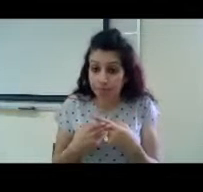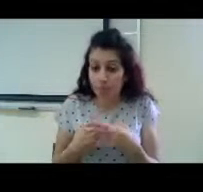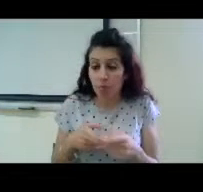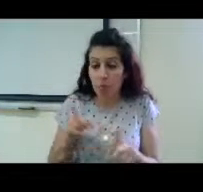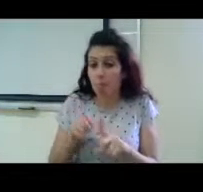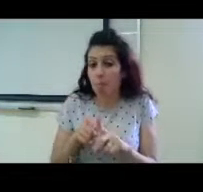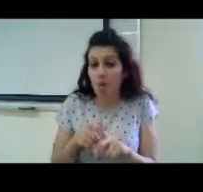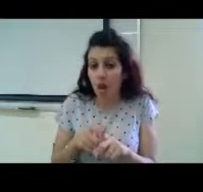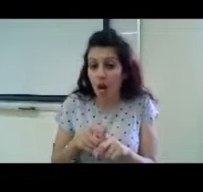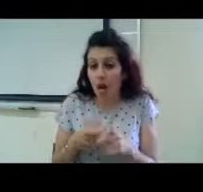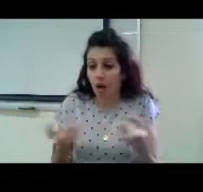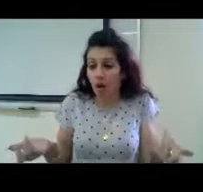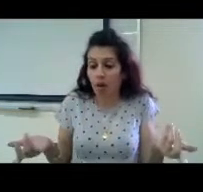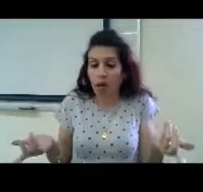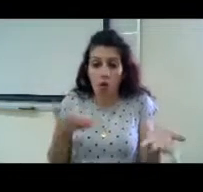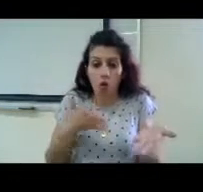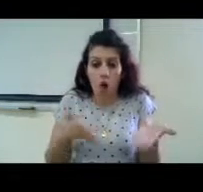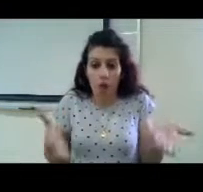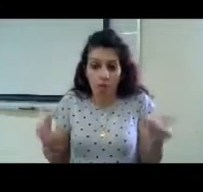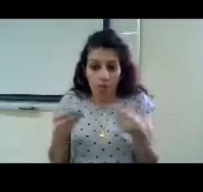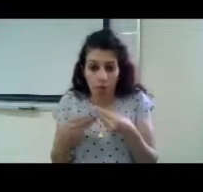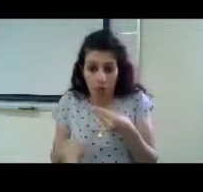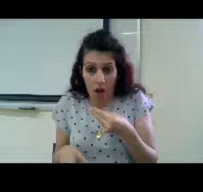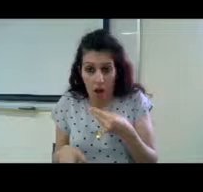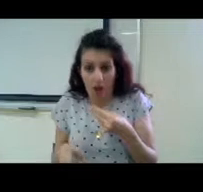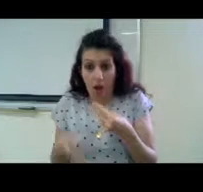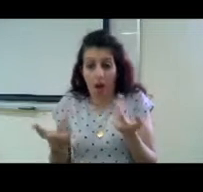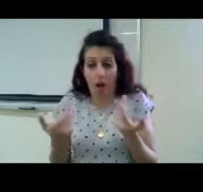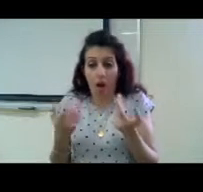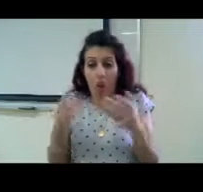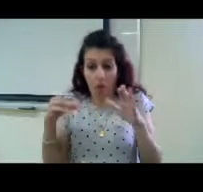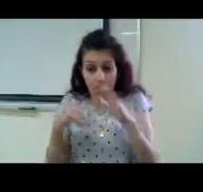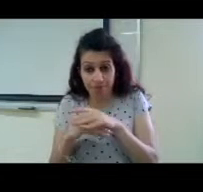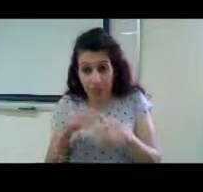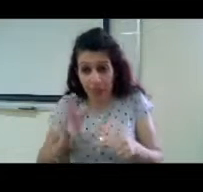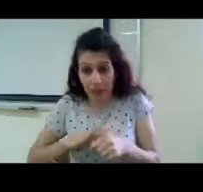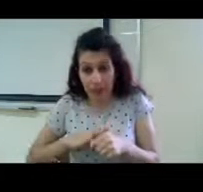it worked that's the other question we need to ask ourselves even before the